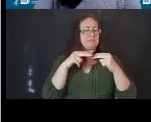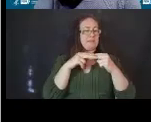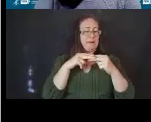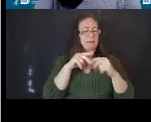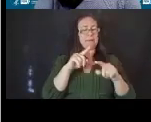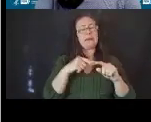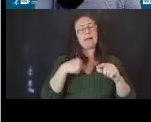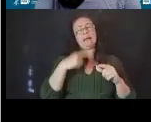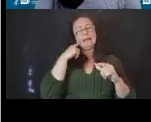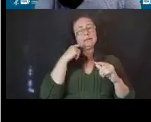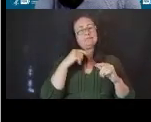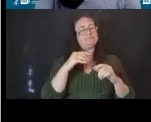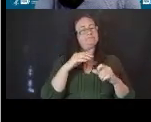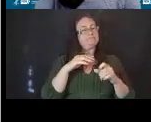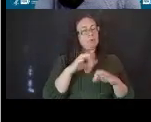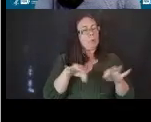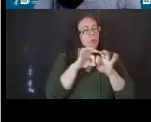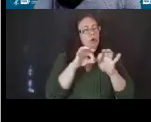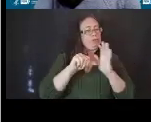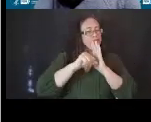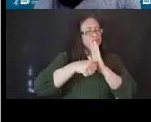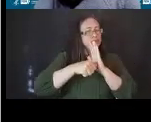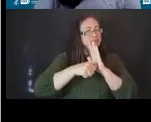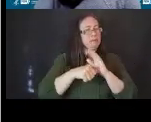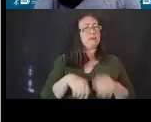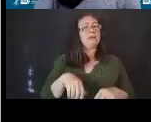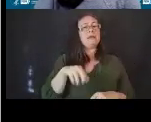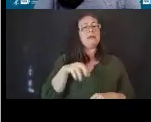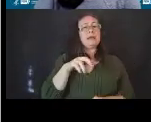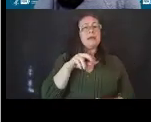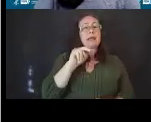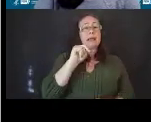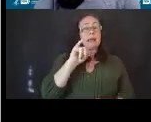So you want to make sure that if you do submit any application